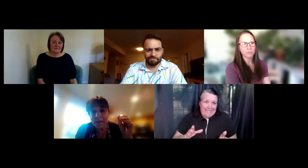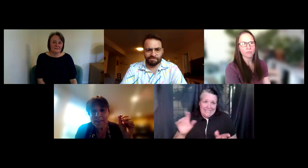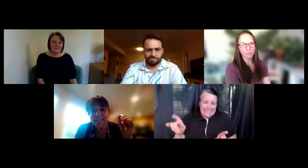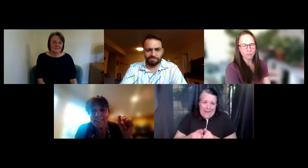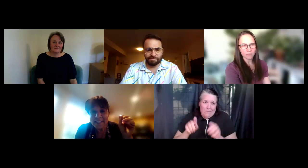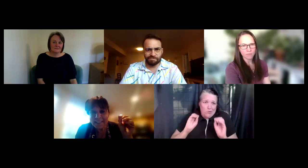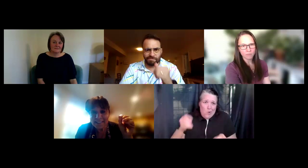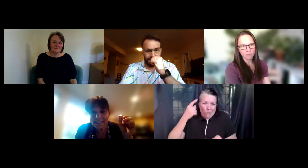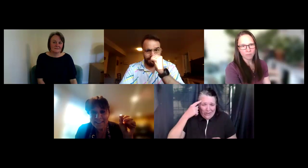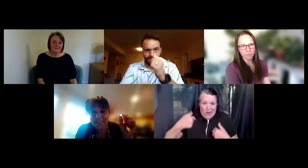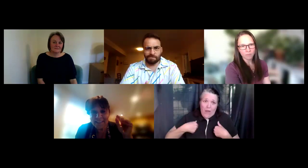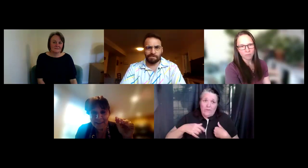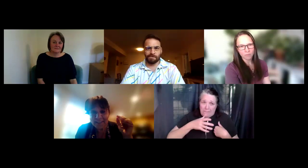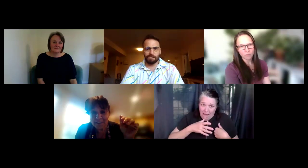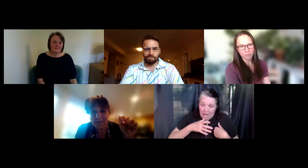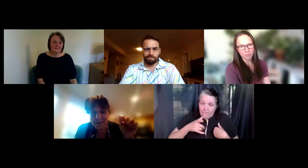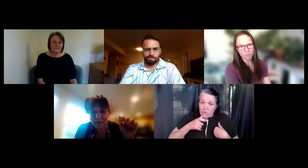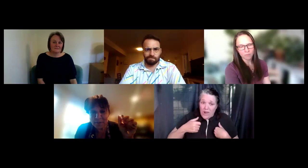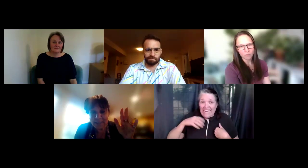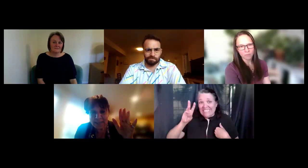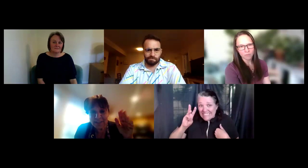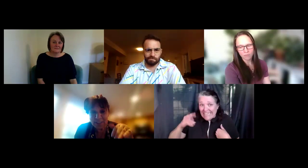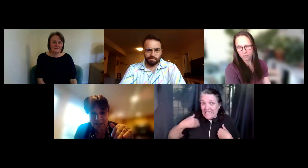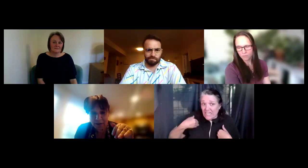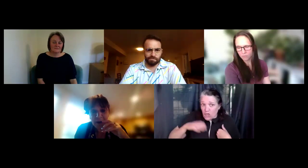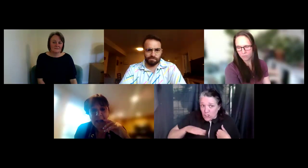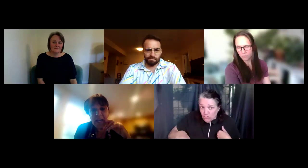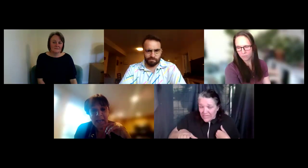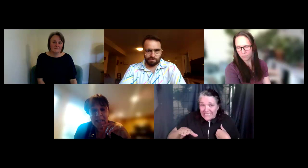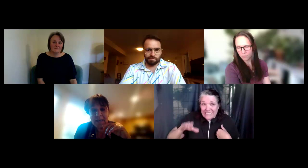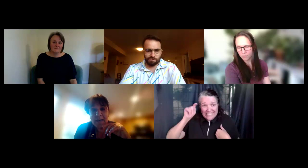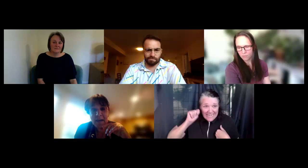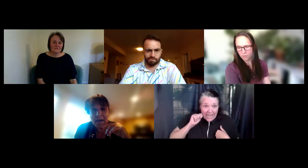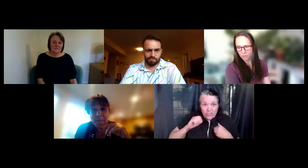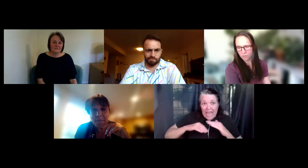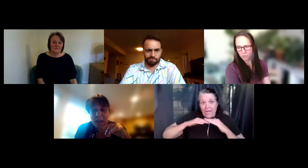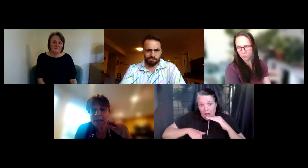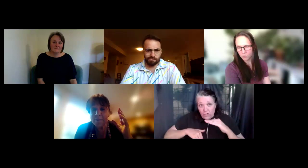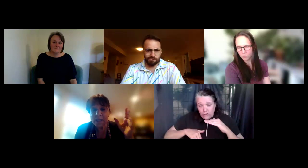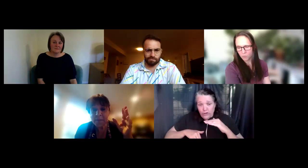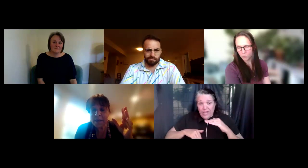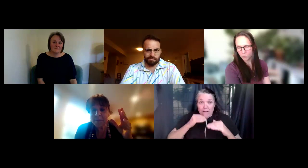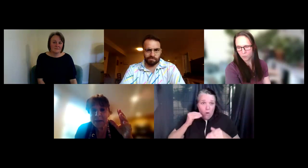with six young children at home. Teenagers and younger and I kept telling my husband,